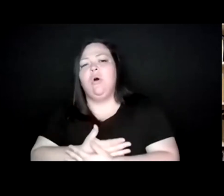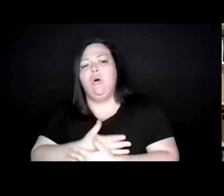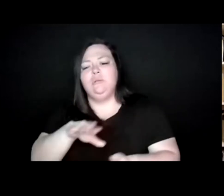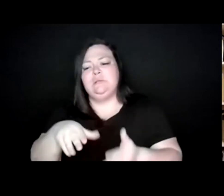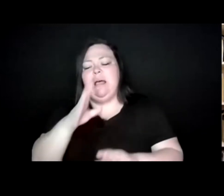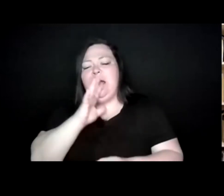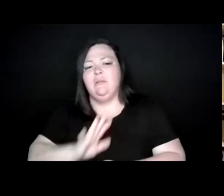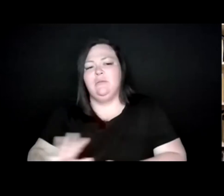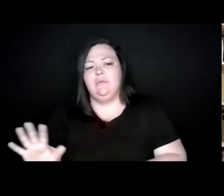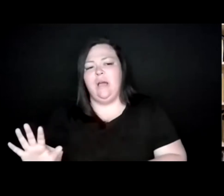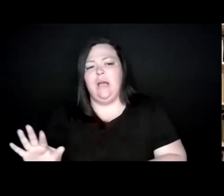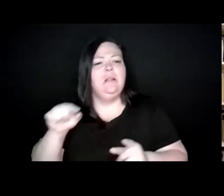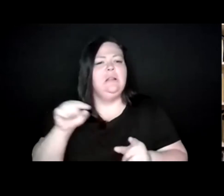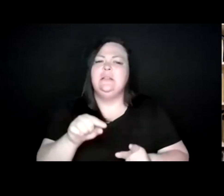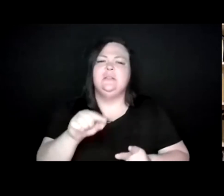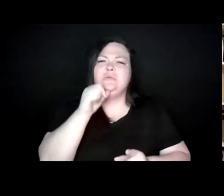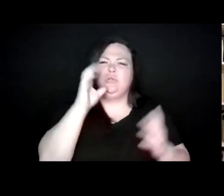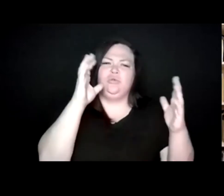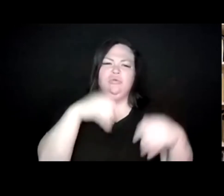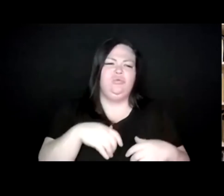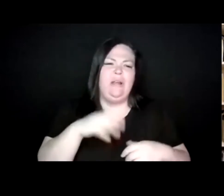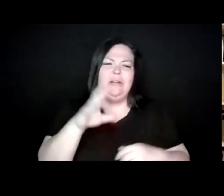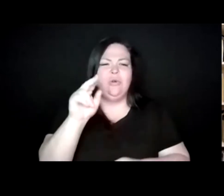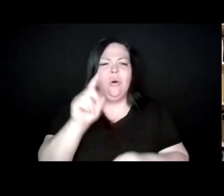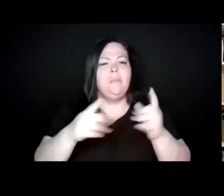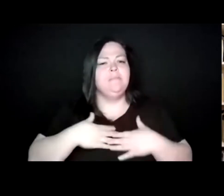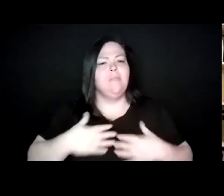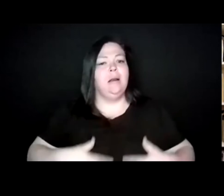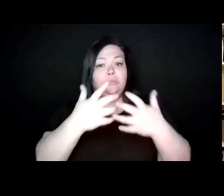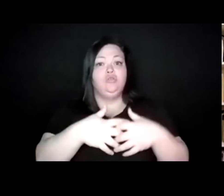This wasn’t at odds with his Treatise on Man–/ bodies are machines made no differently//